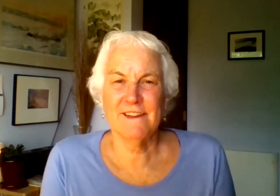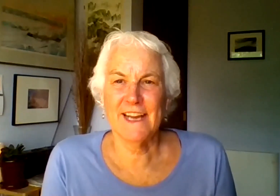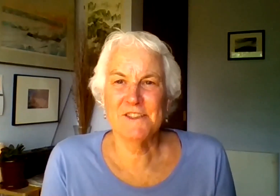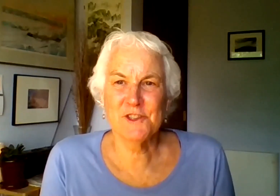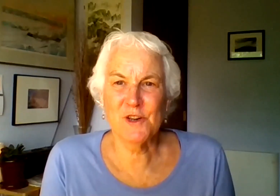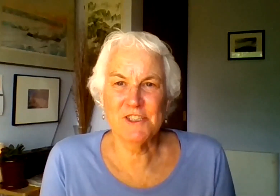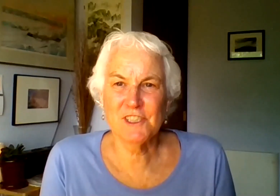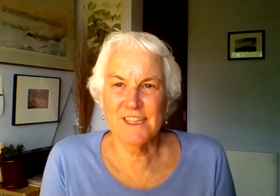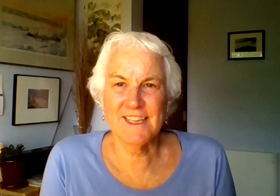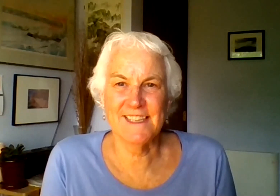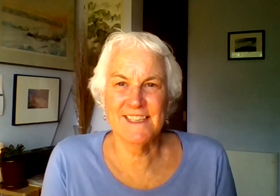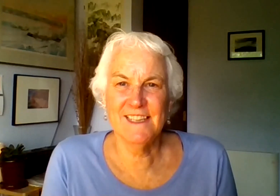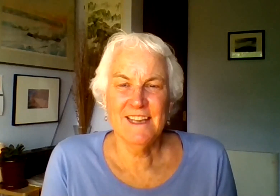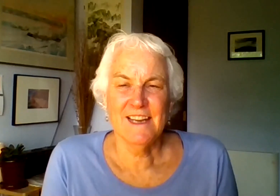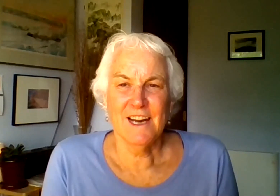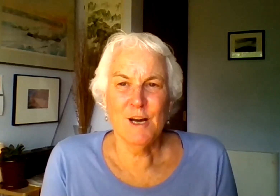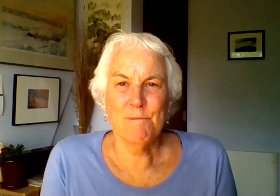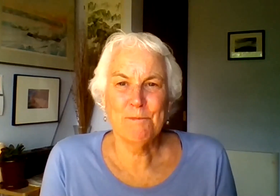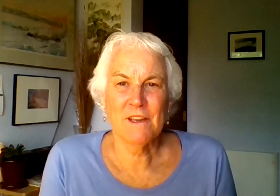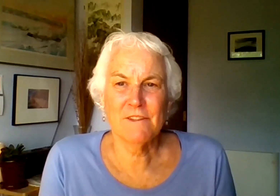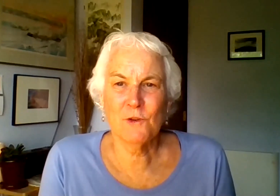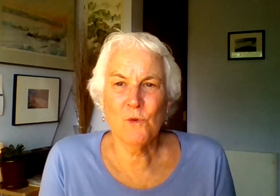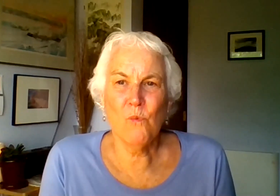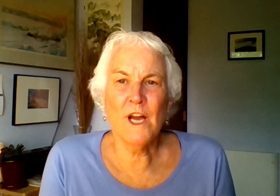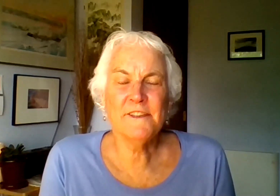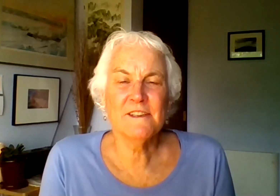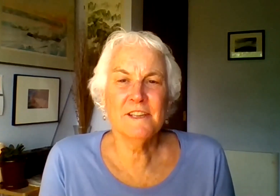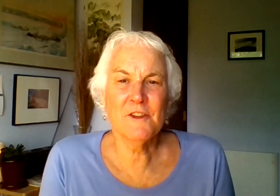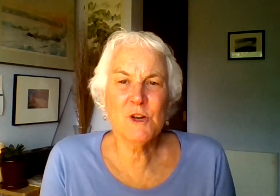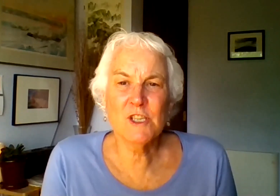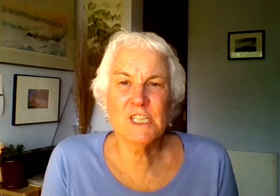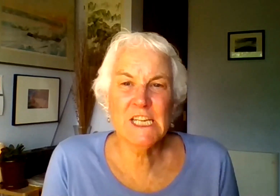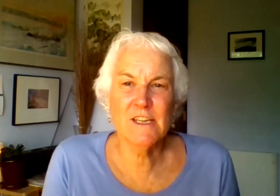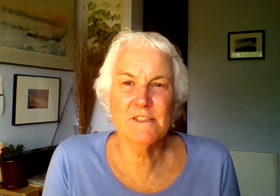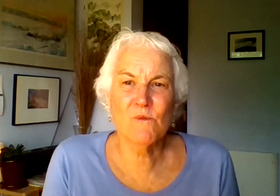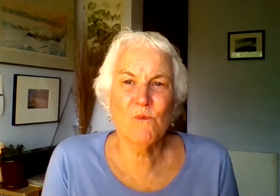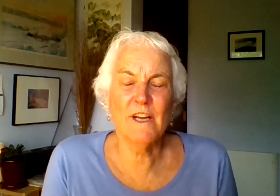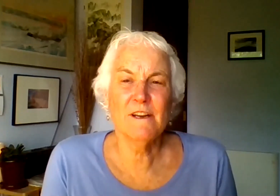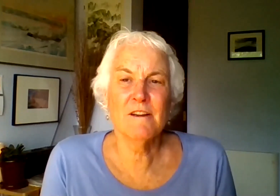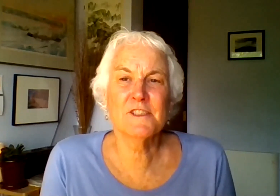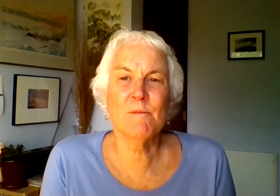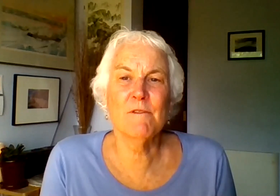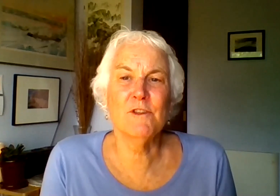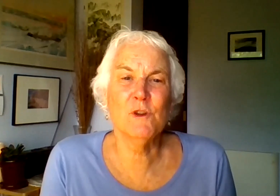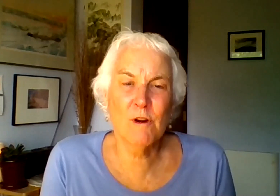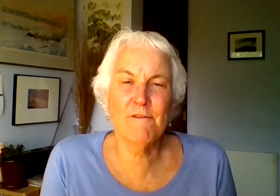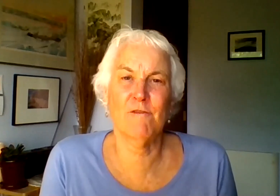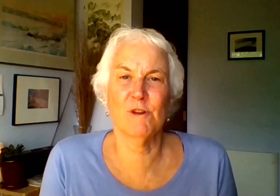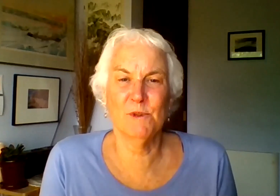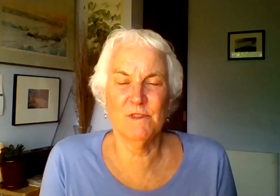Okay. Good. Thank you for that. That was -- I hope that answered the question. I think